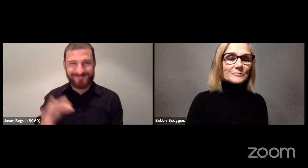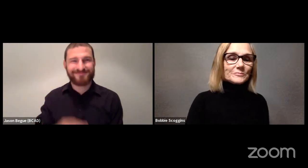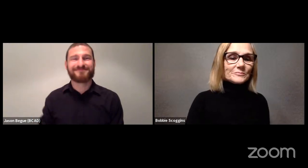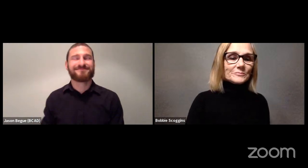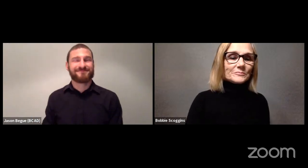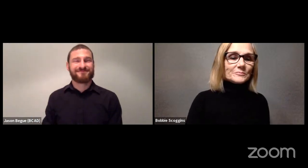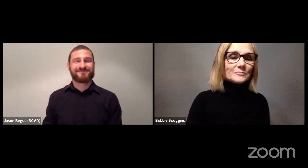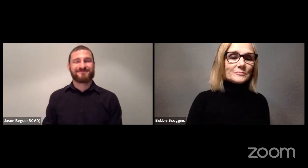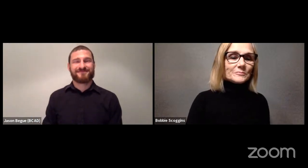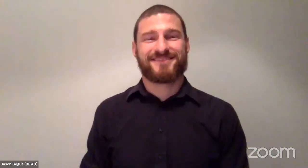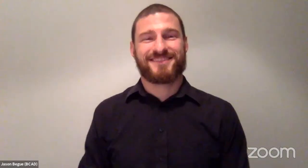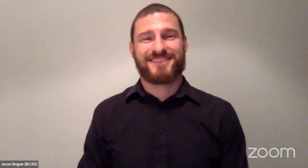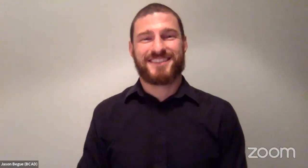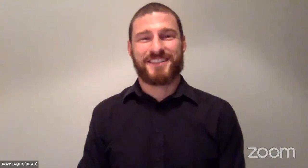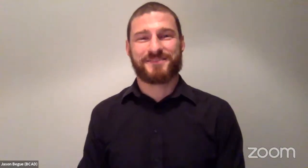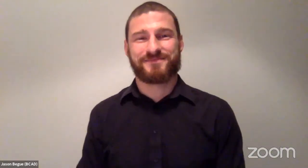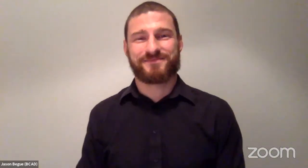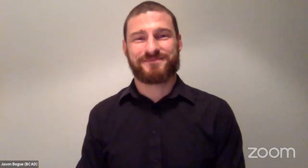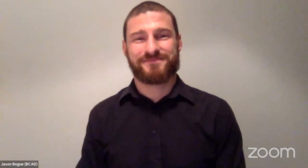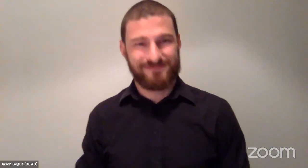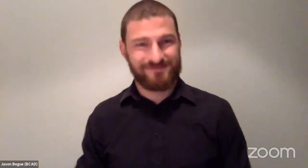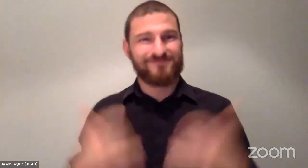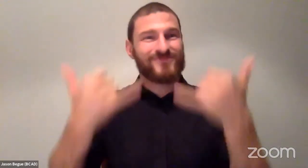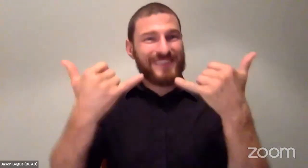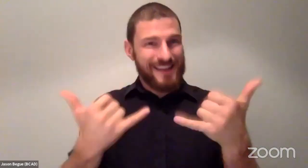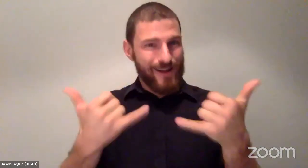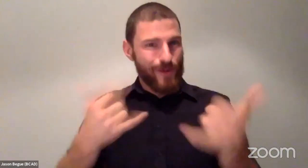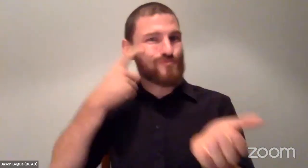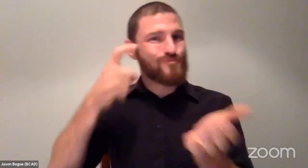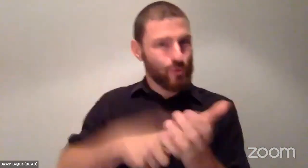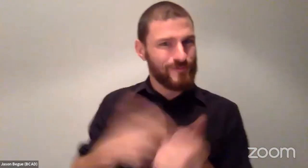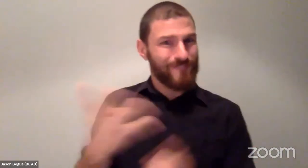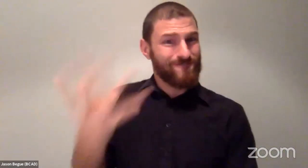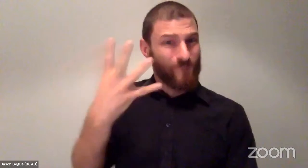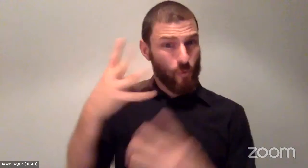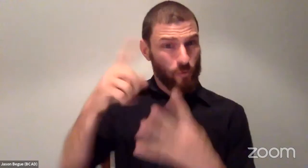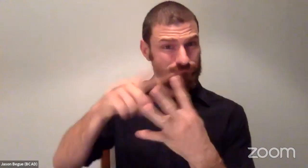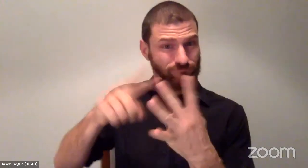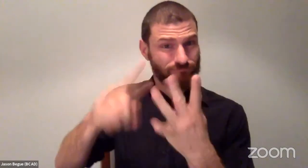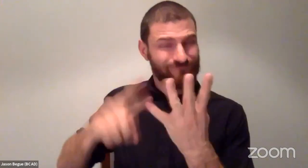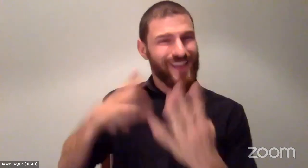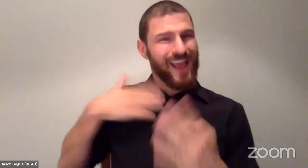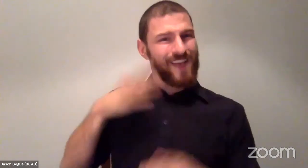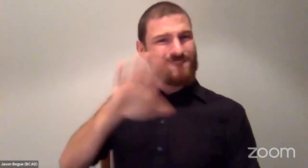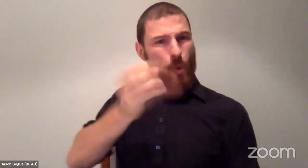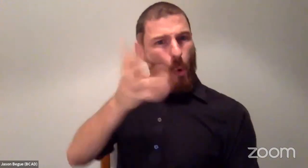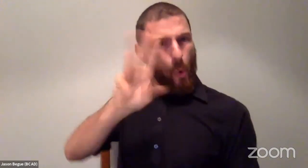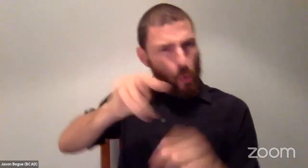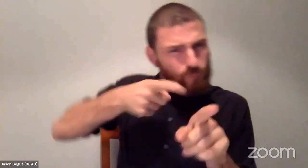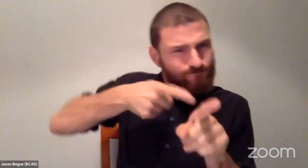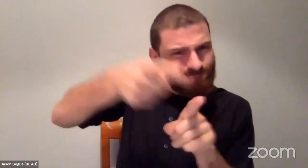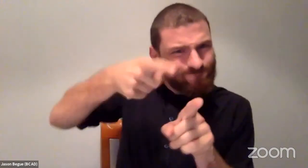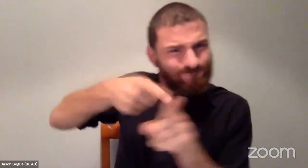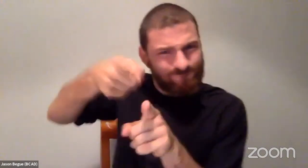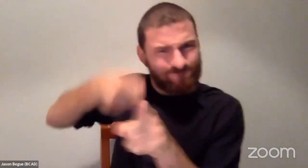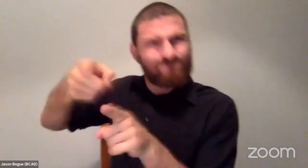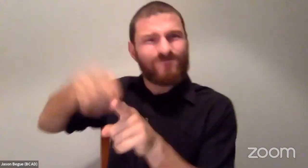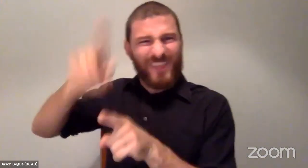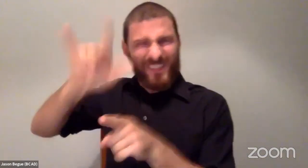and Statewide Resources. JASON BEGUE: Thank you, Bobbie. So now that